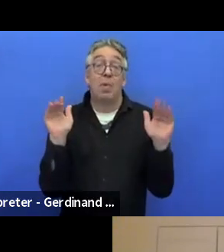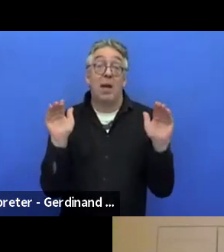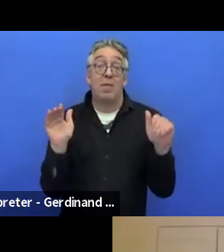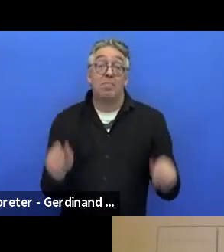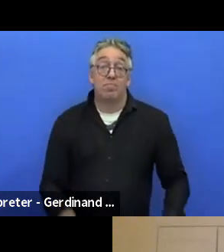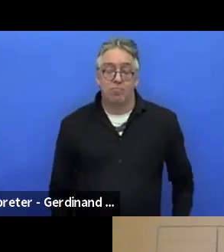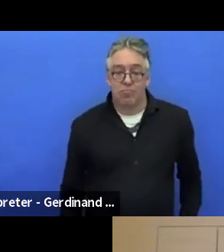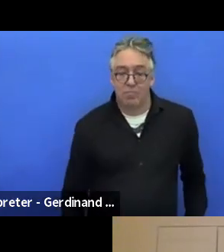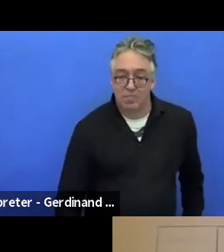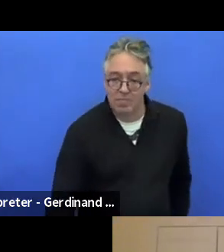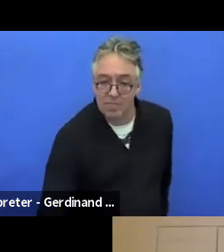Thank you, bye-bye.